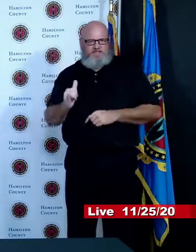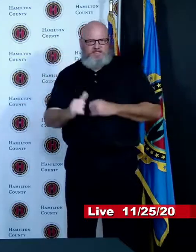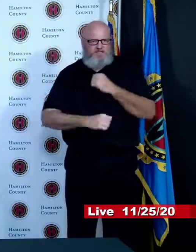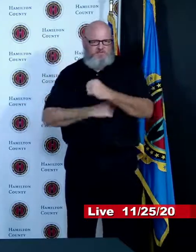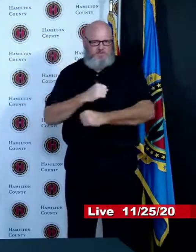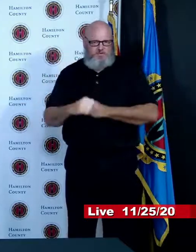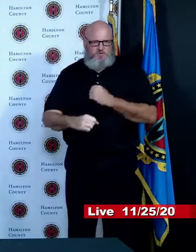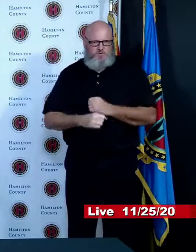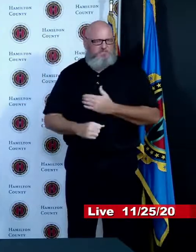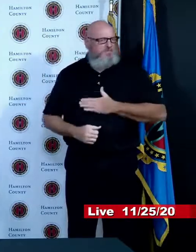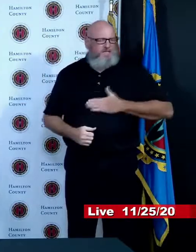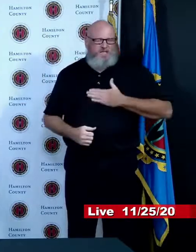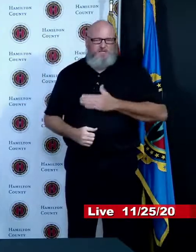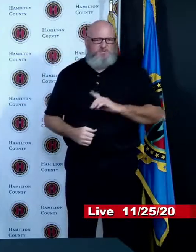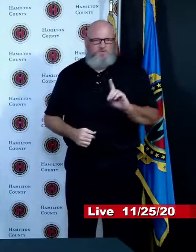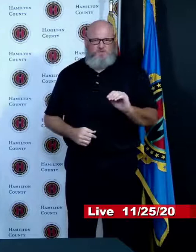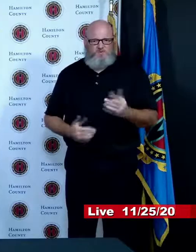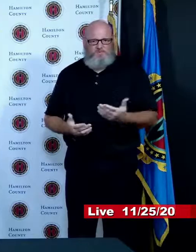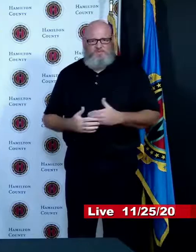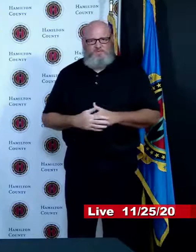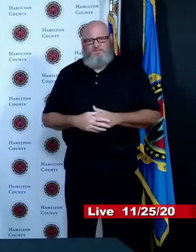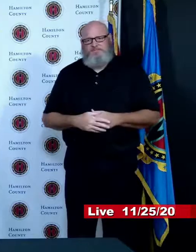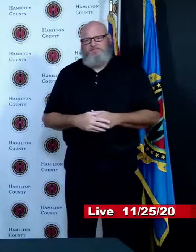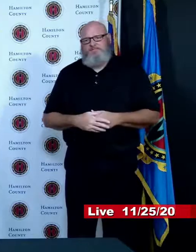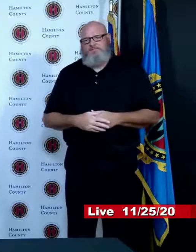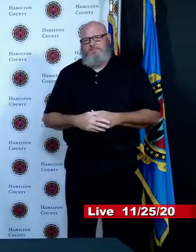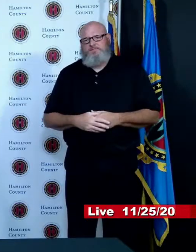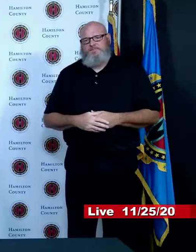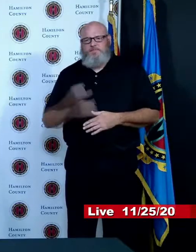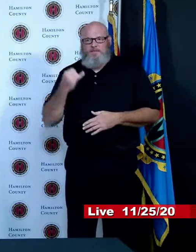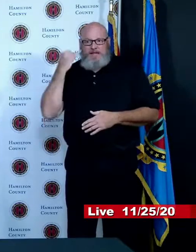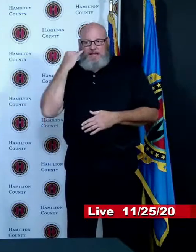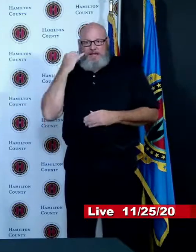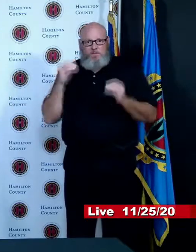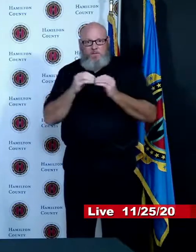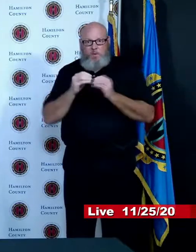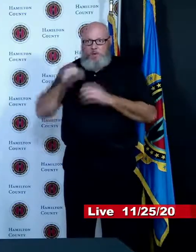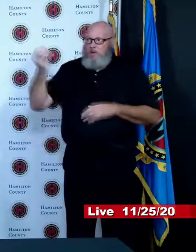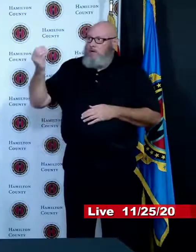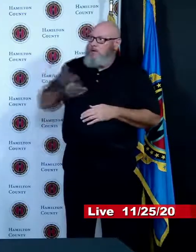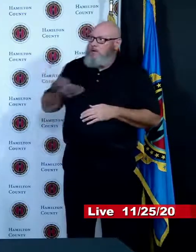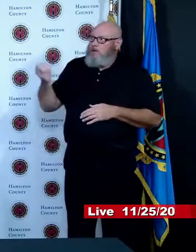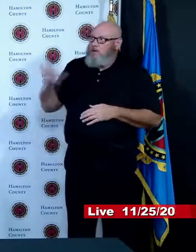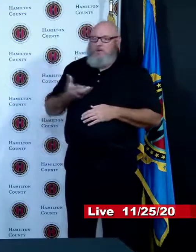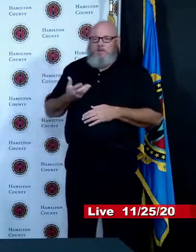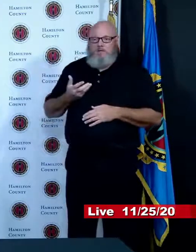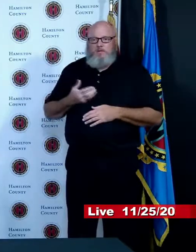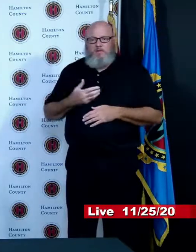will heed the advice and we're going to have a tremendous spike after the holiday I think the